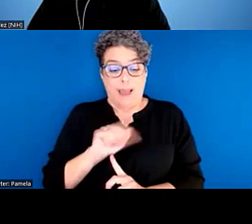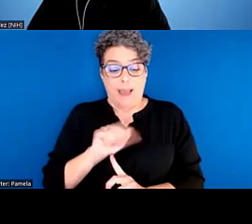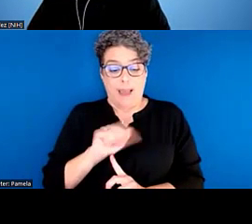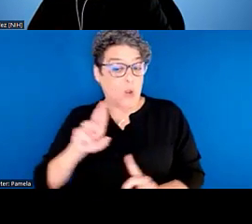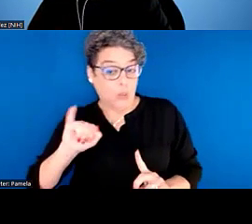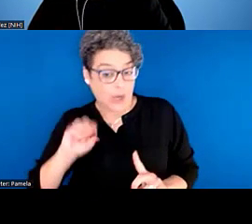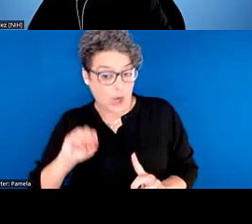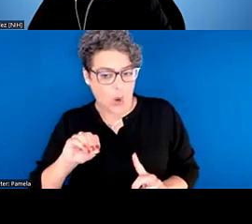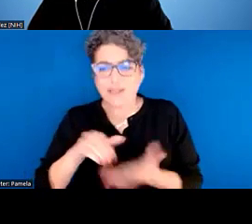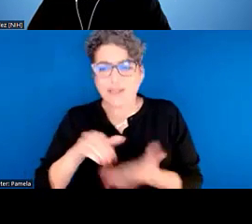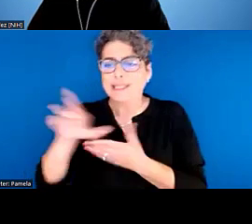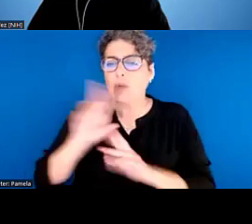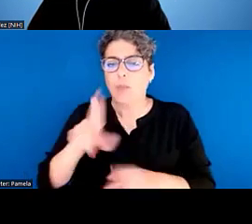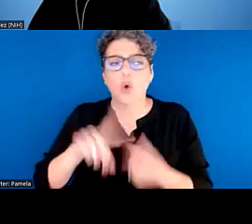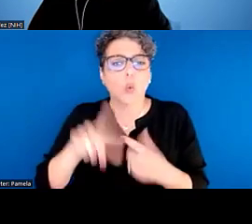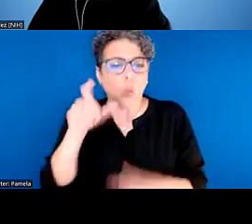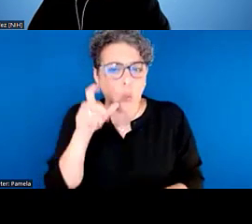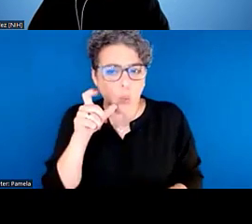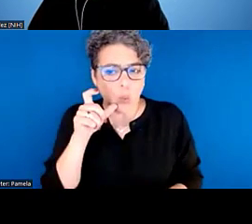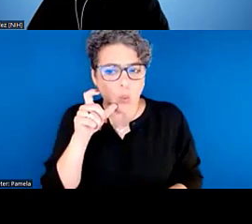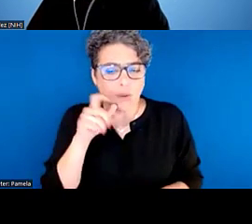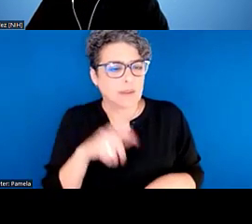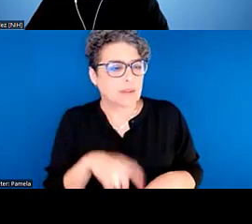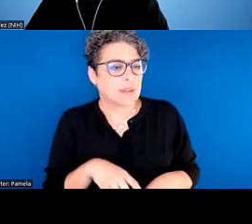Elyse Sullivan: Let's see. Any hands up? And I don't see any yet.